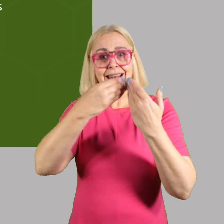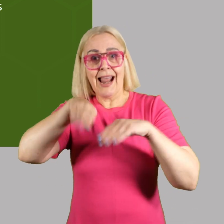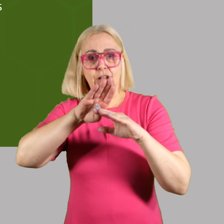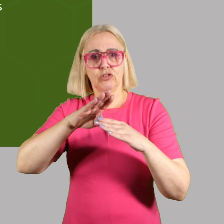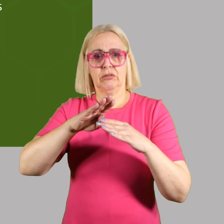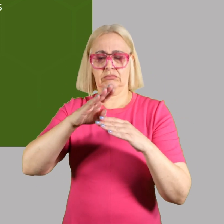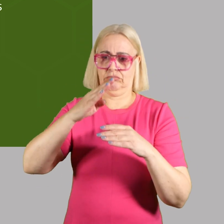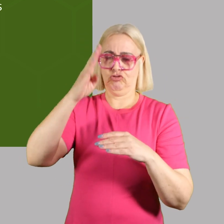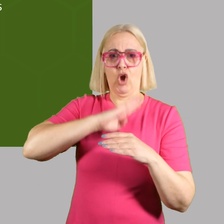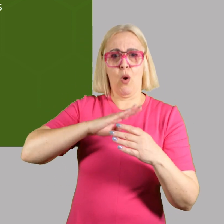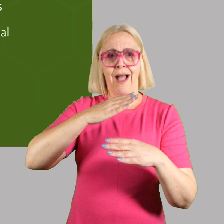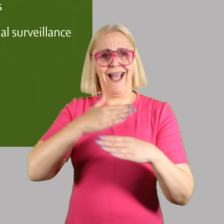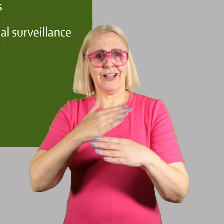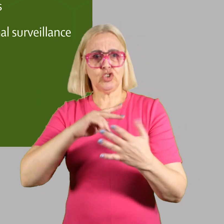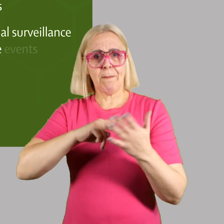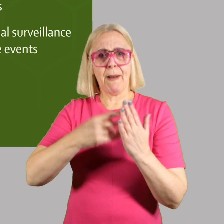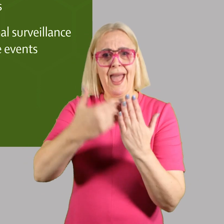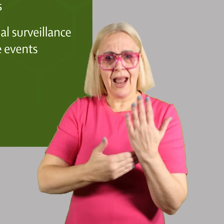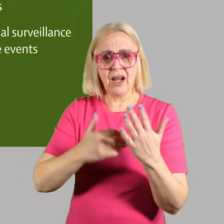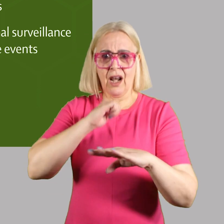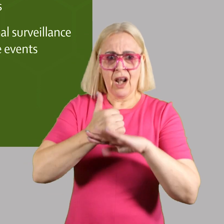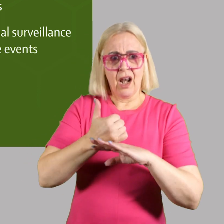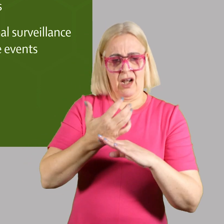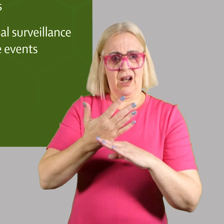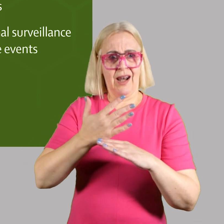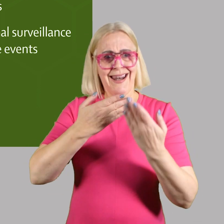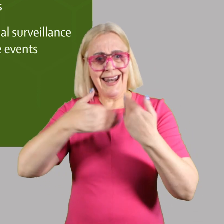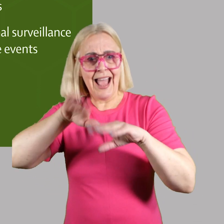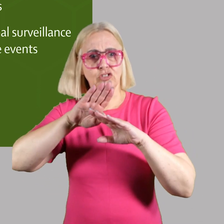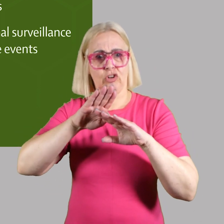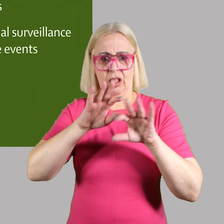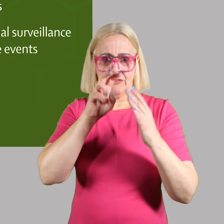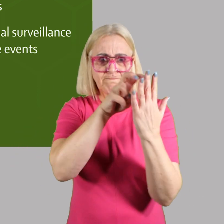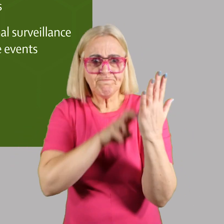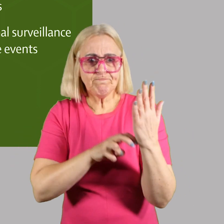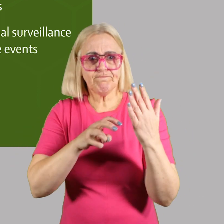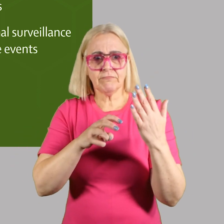national action plans, develop low-cost ongoing stroke surveillance systems, ideally using digital